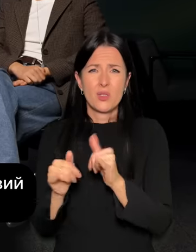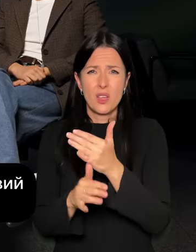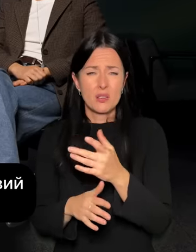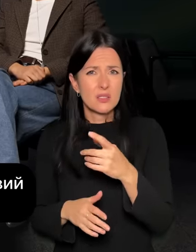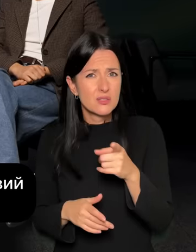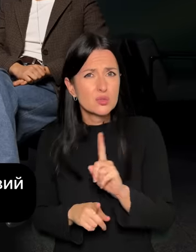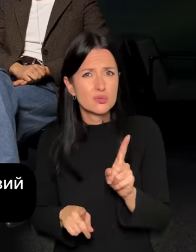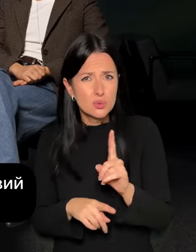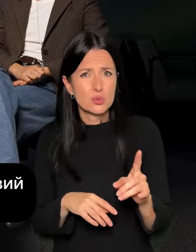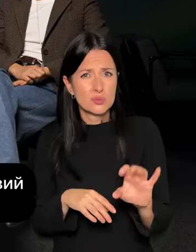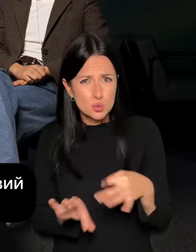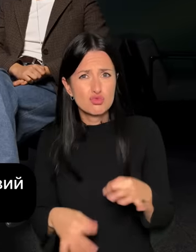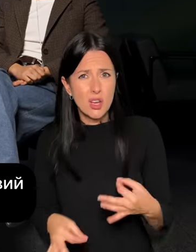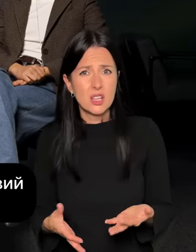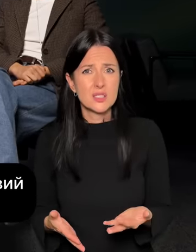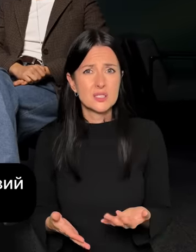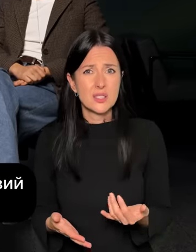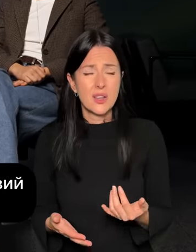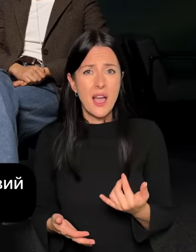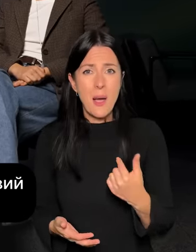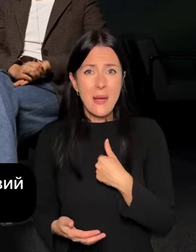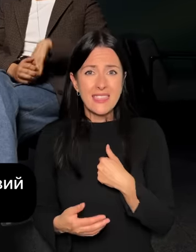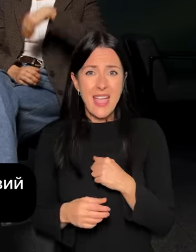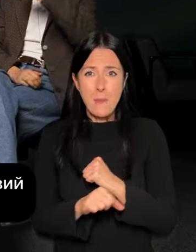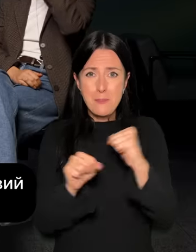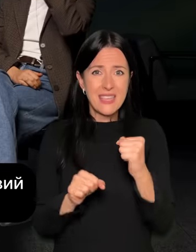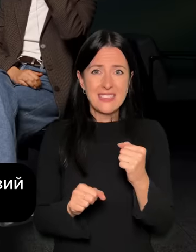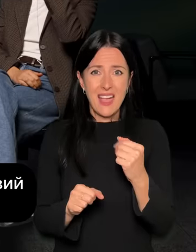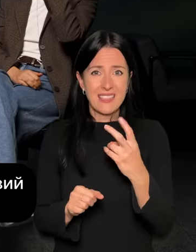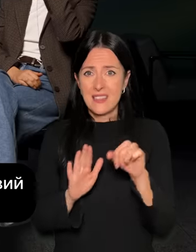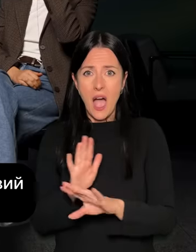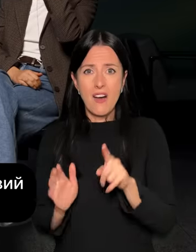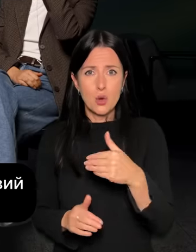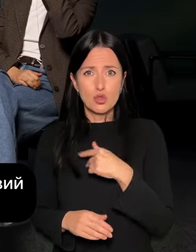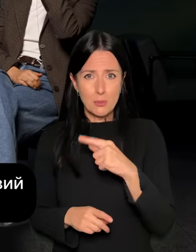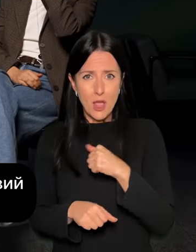And he was like, "Are you mocking me? The mine didn't take me. Do you want the coronavirus to take me?"